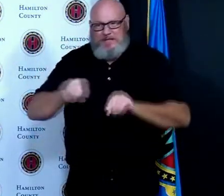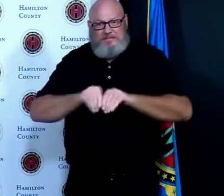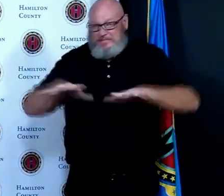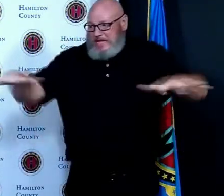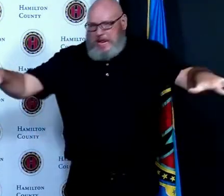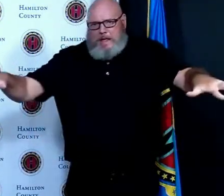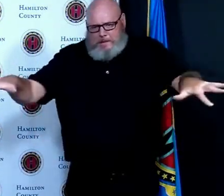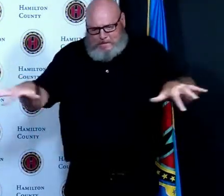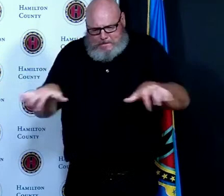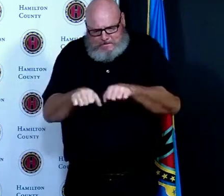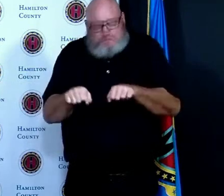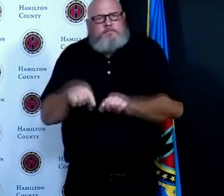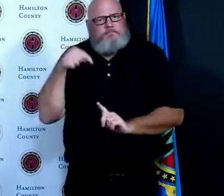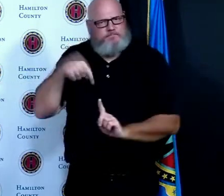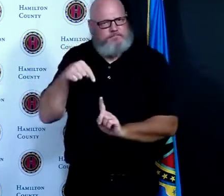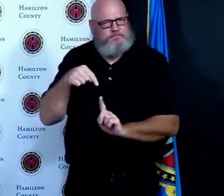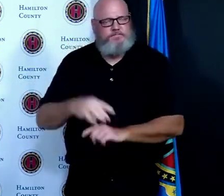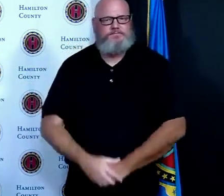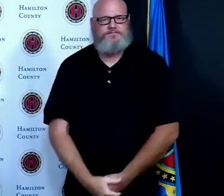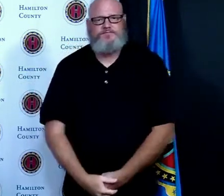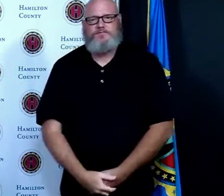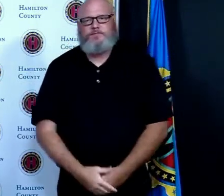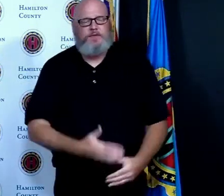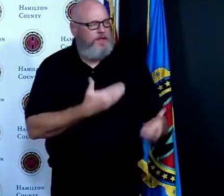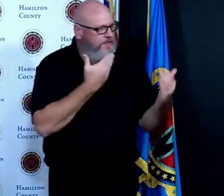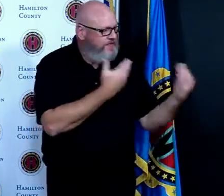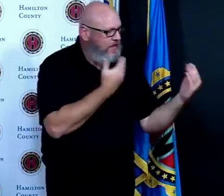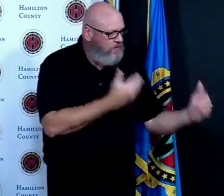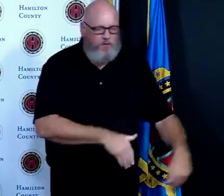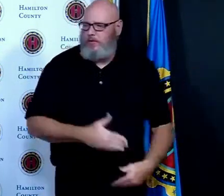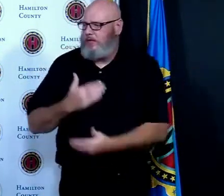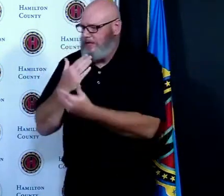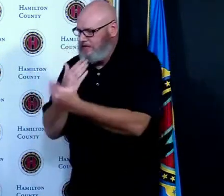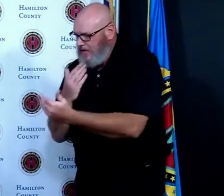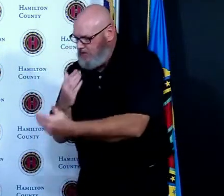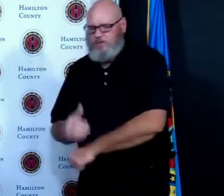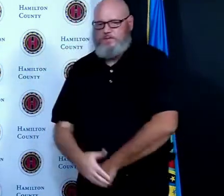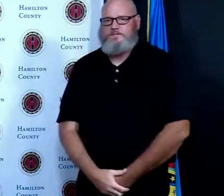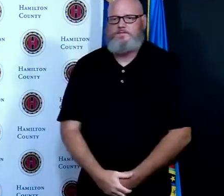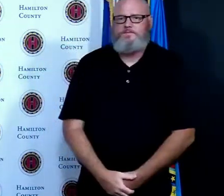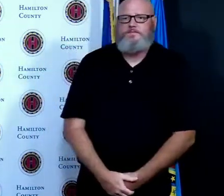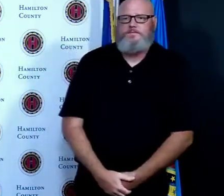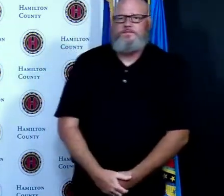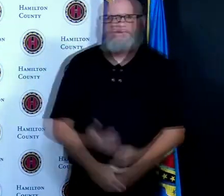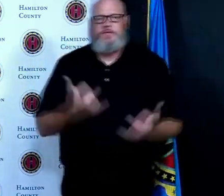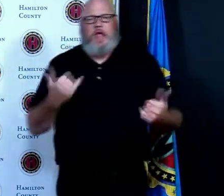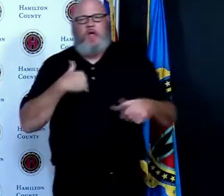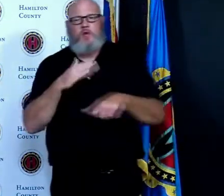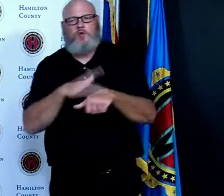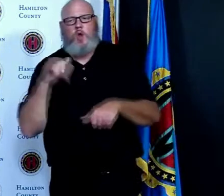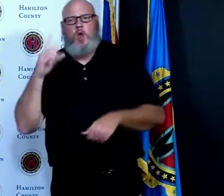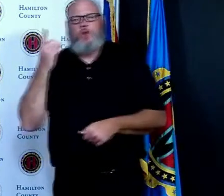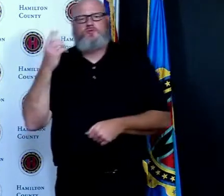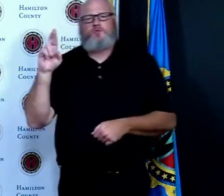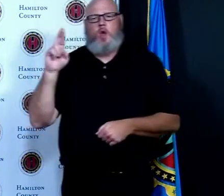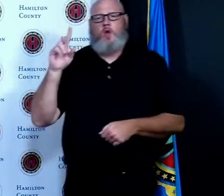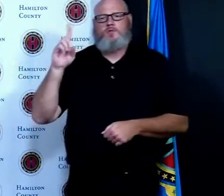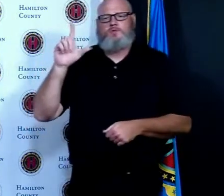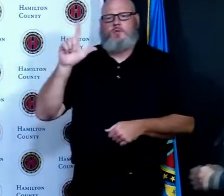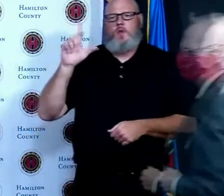thanks Greg all right we are now going to turn to Dr Lofgren thank you for being here